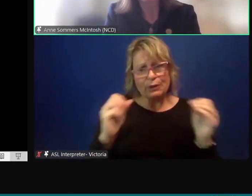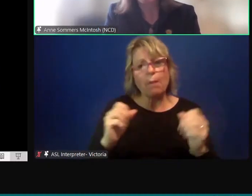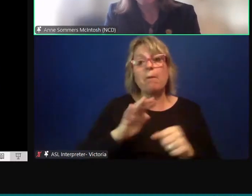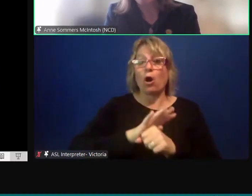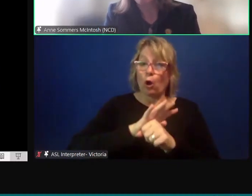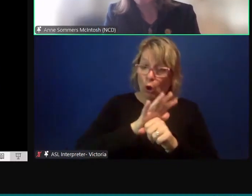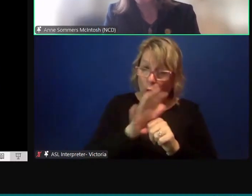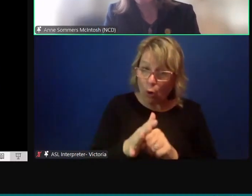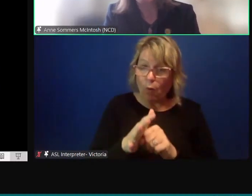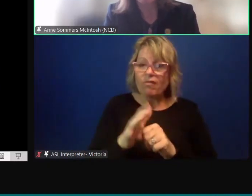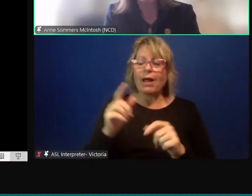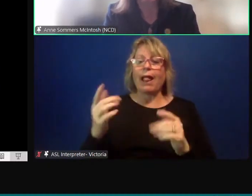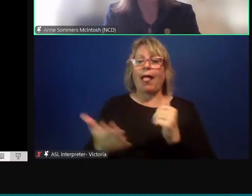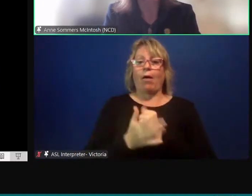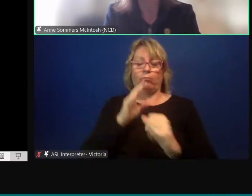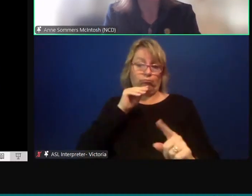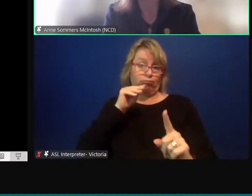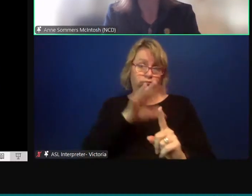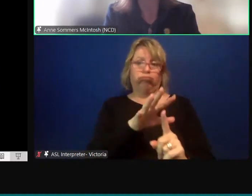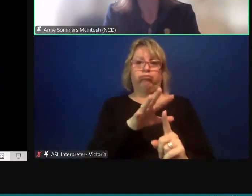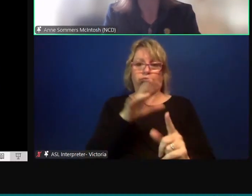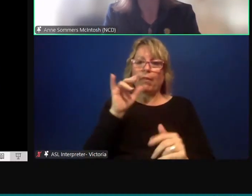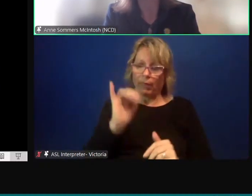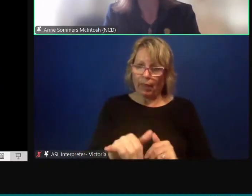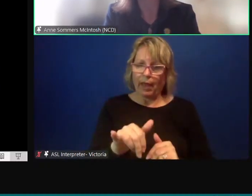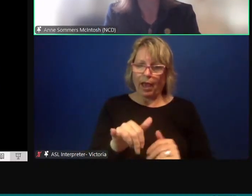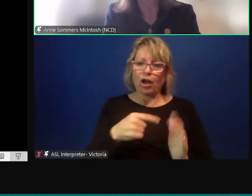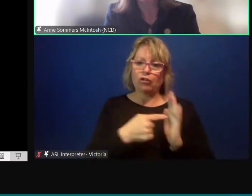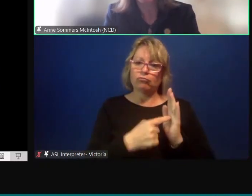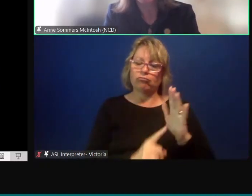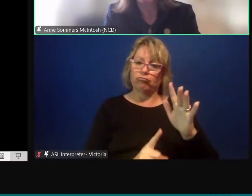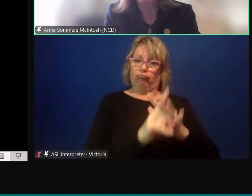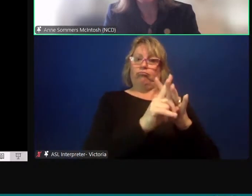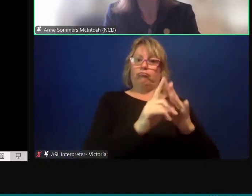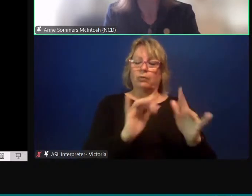a spotlight on them and unmask them in many ways. And for those unfamiliar, I just wanna